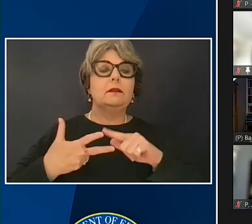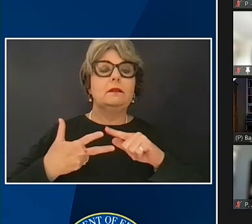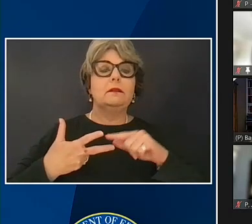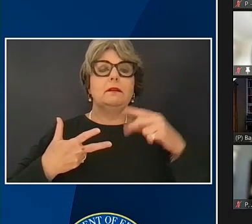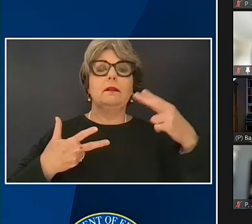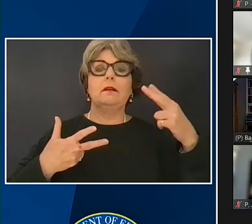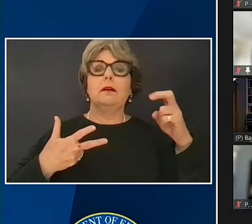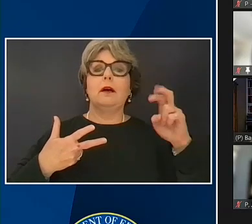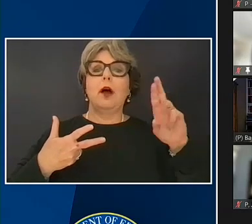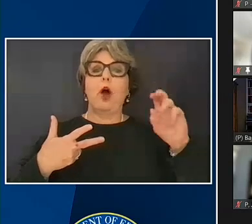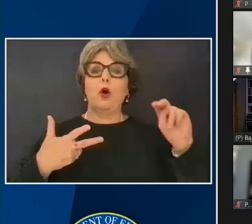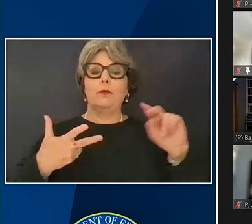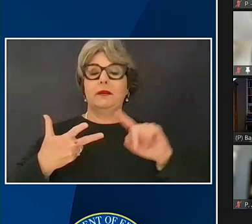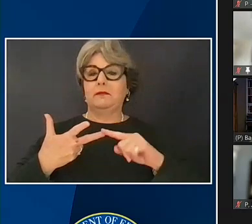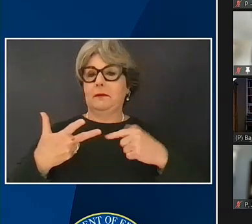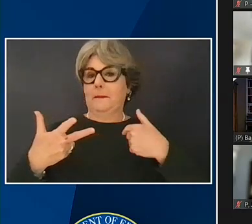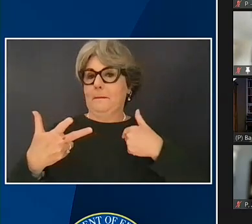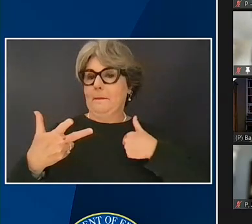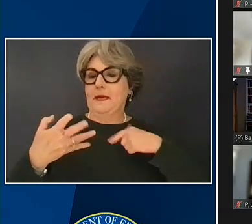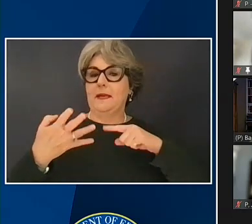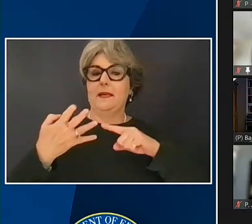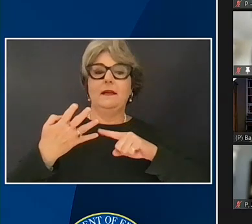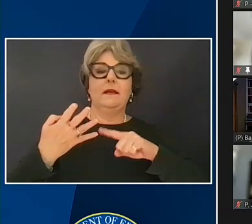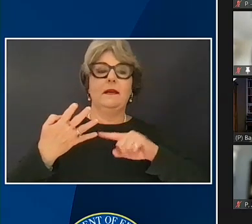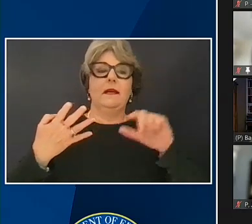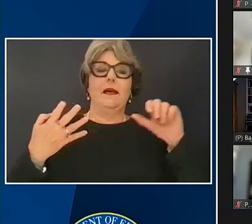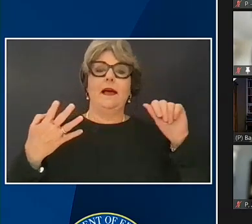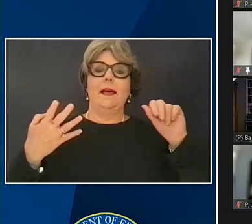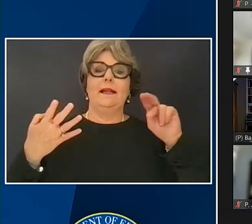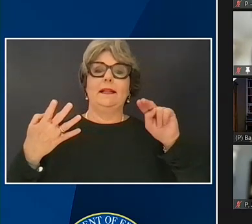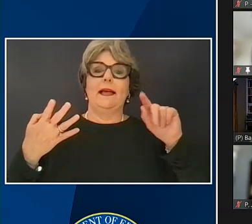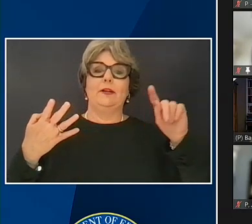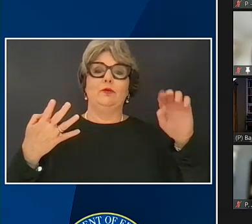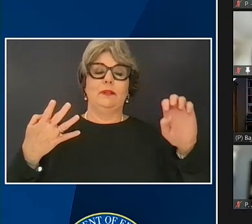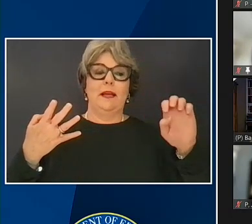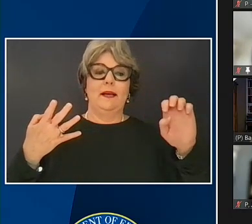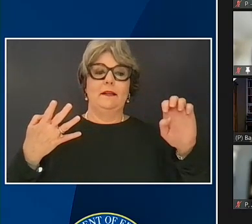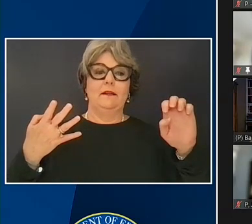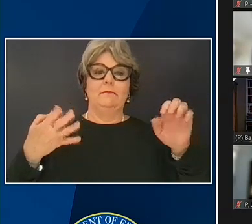And then if Antoinette chooses to add somebody, I'll let you know.